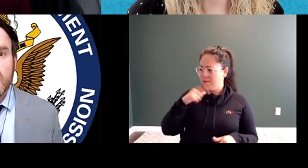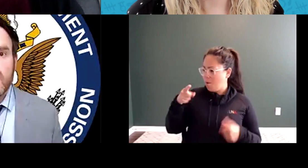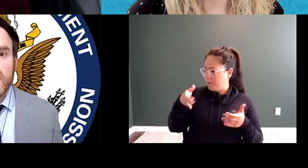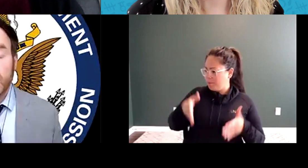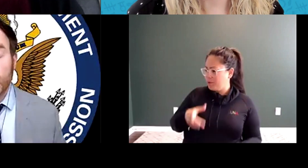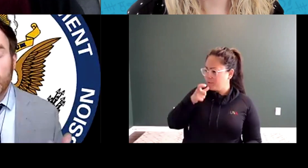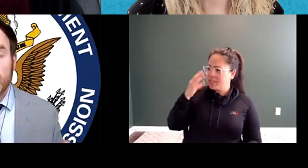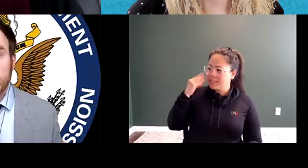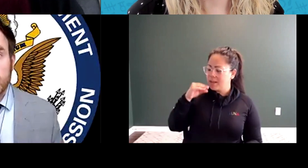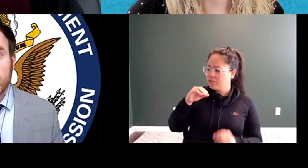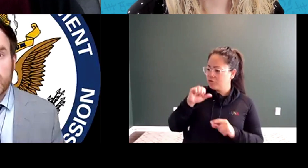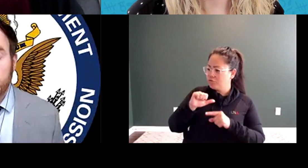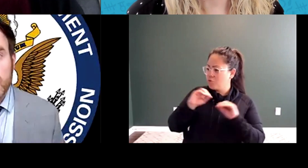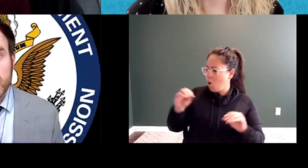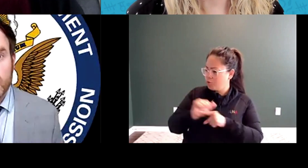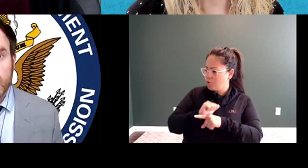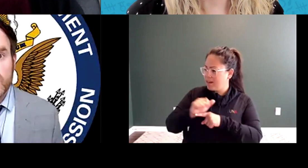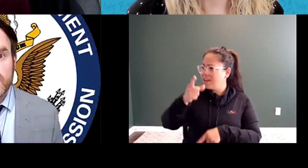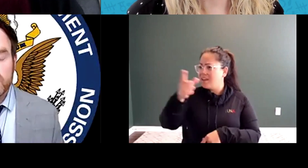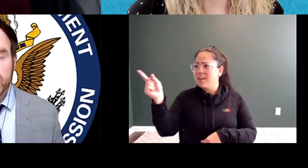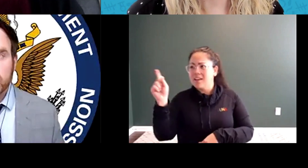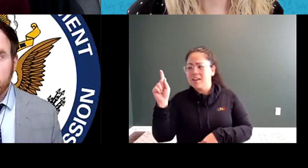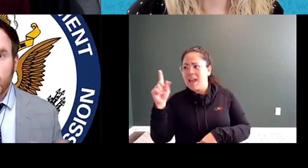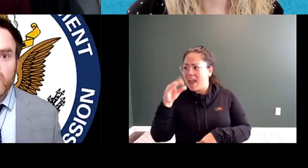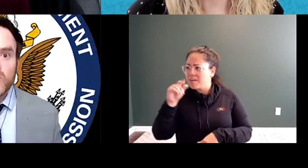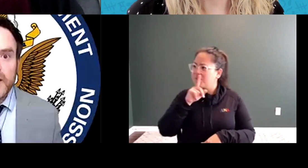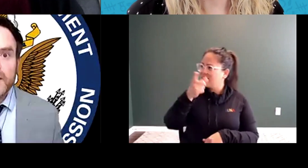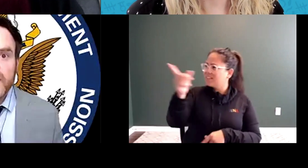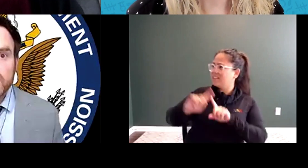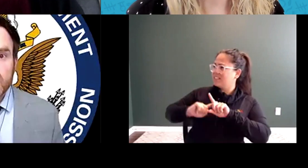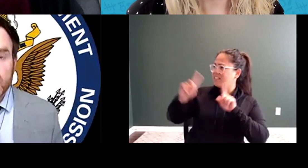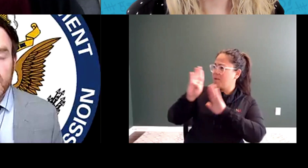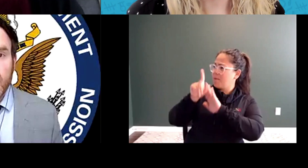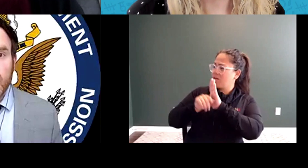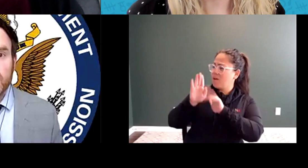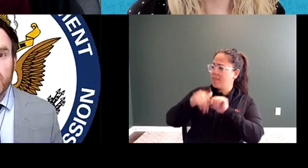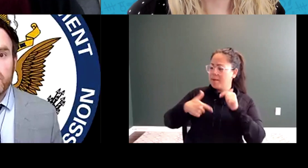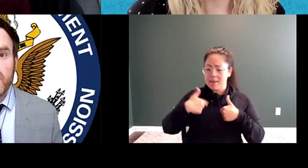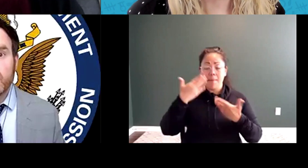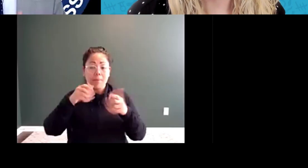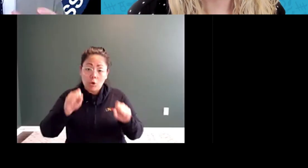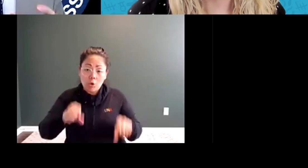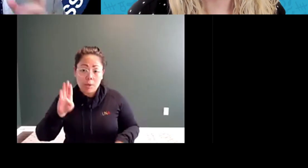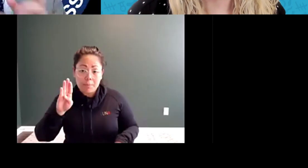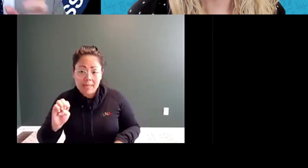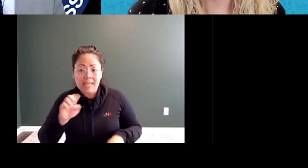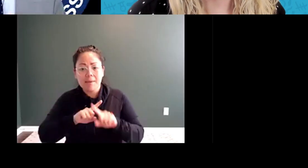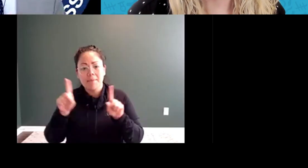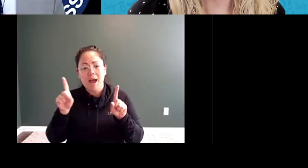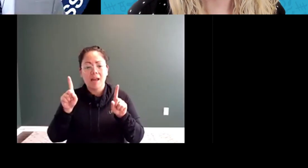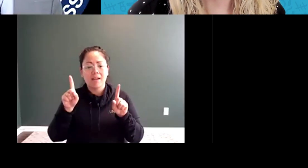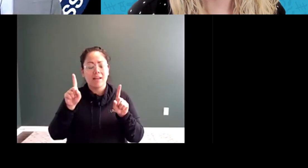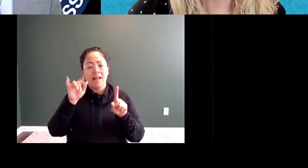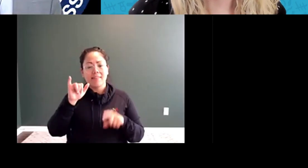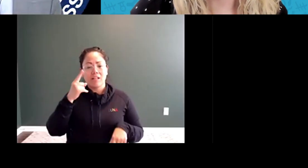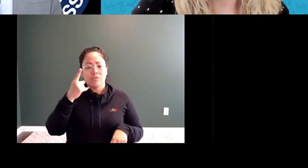and no one else is your same national origin, it could be. Absolutely. But that's one of the things that you always want